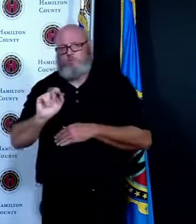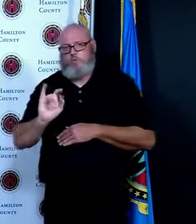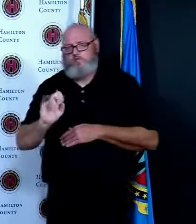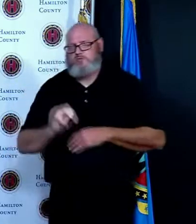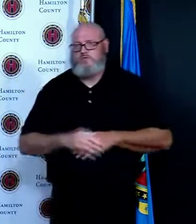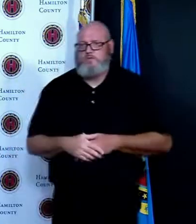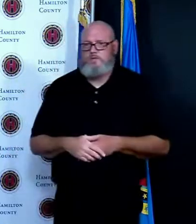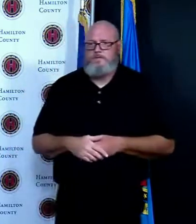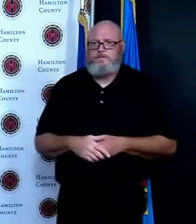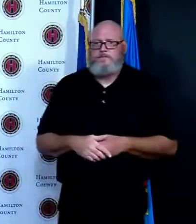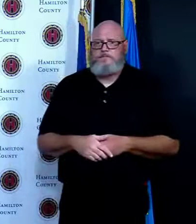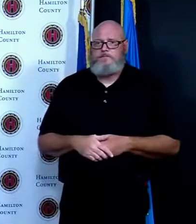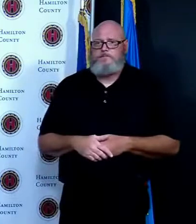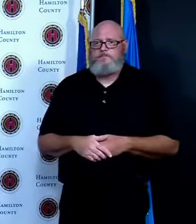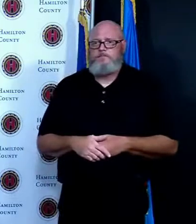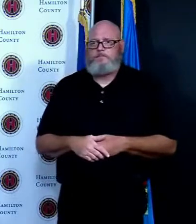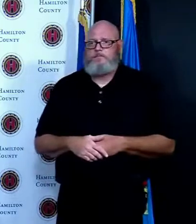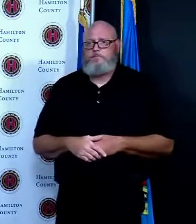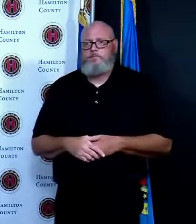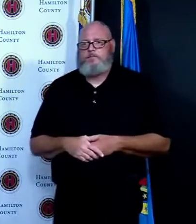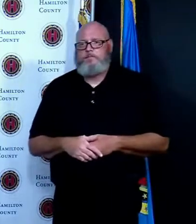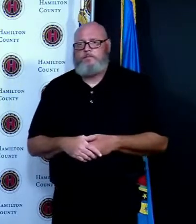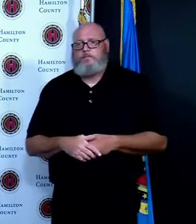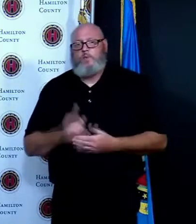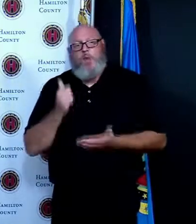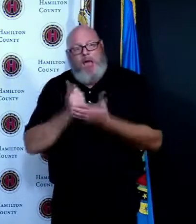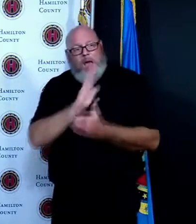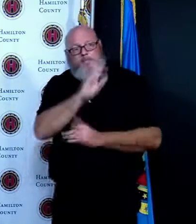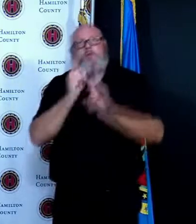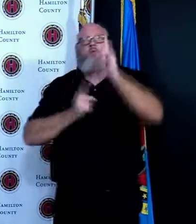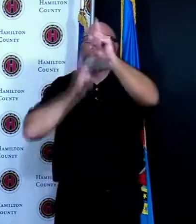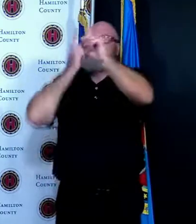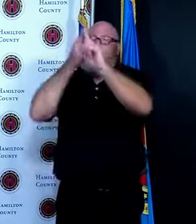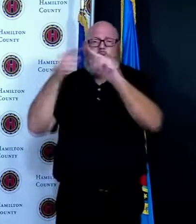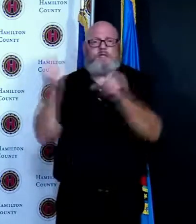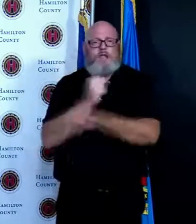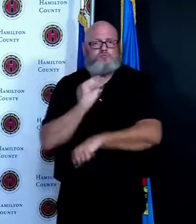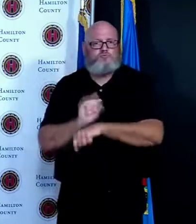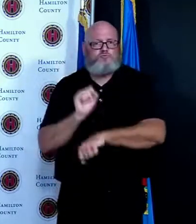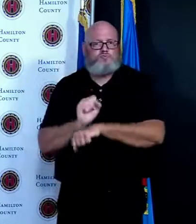and the second one is actually was actually an outgrowth of our rental assistance program